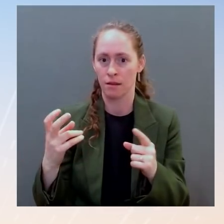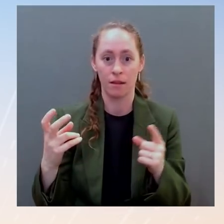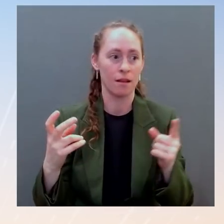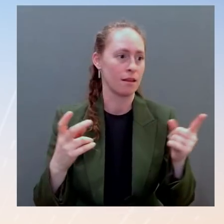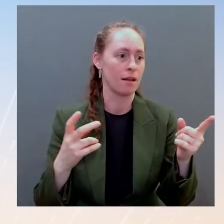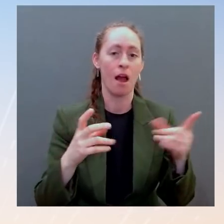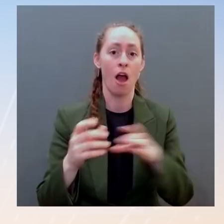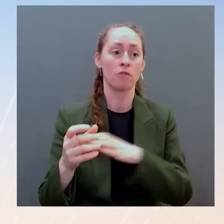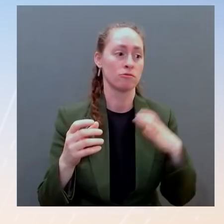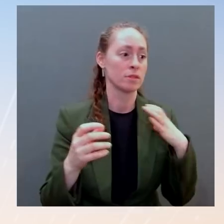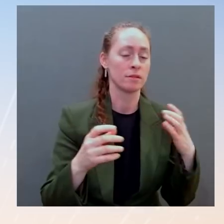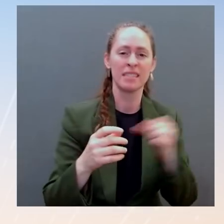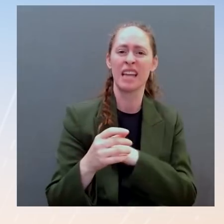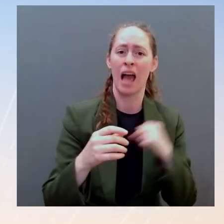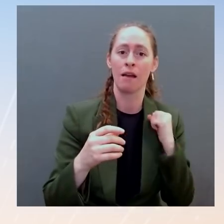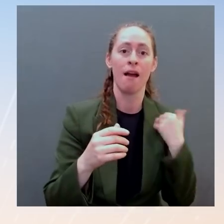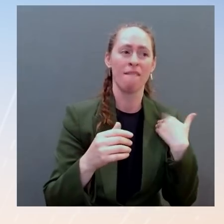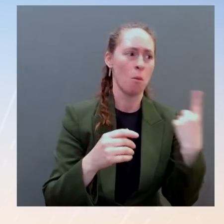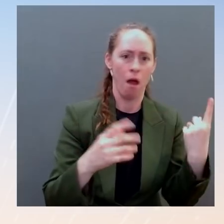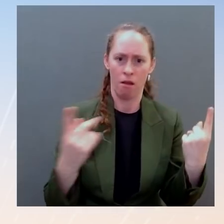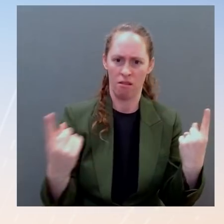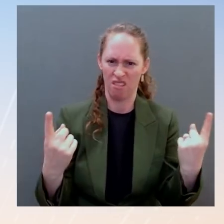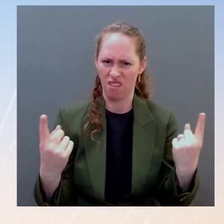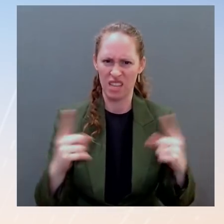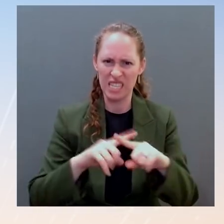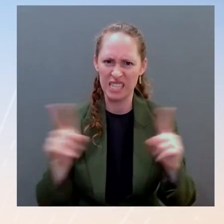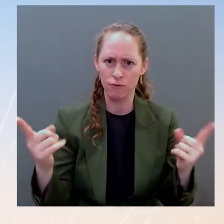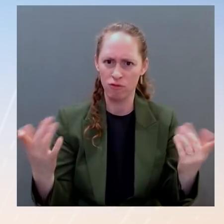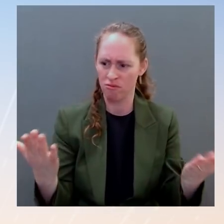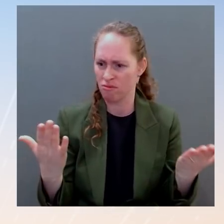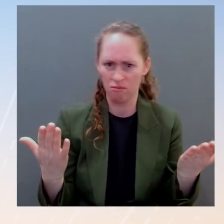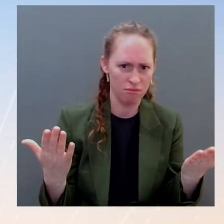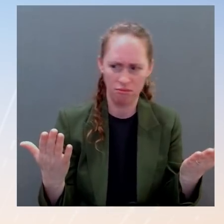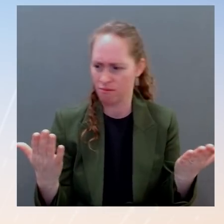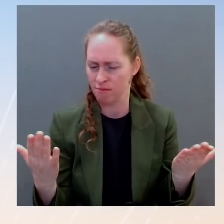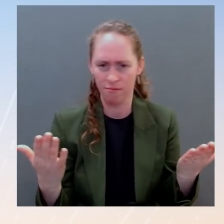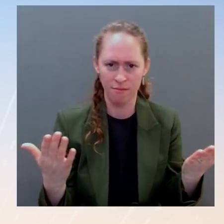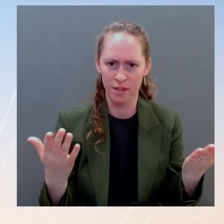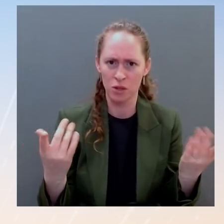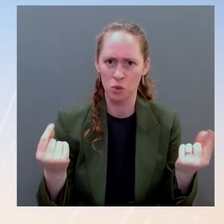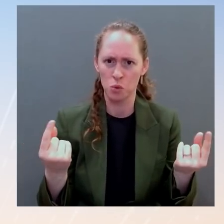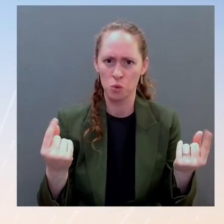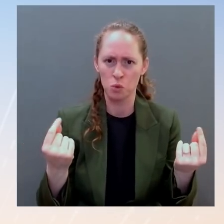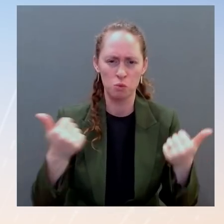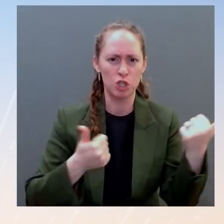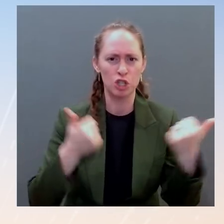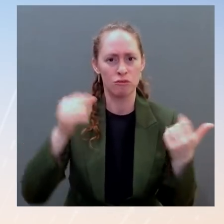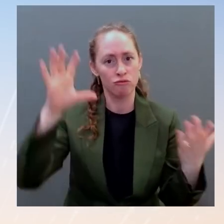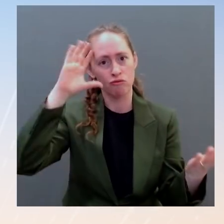on which piece of legislation he views as addressing this issue comprehensively? Is he getting involved in that?